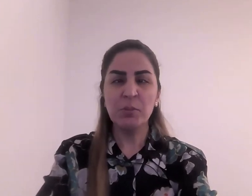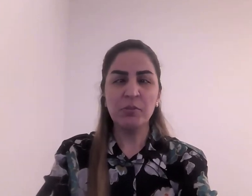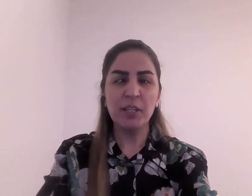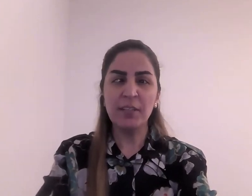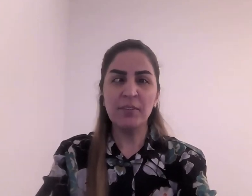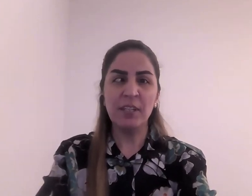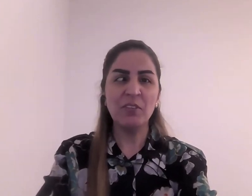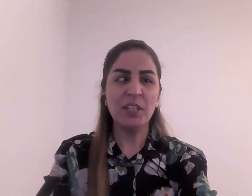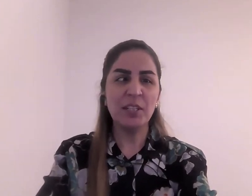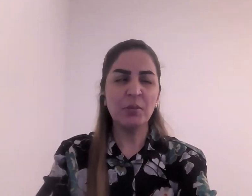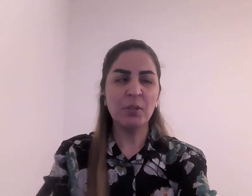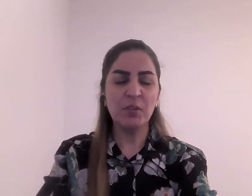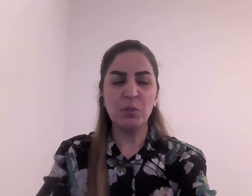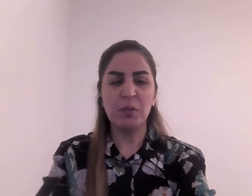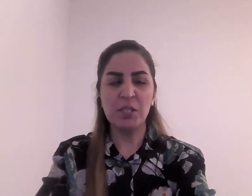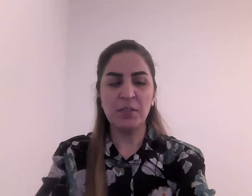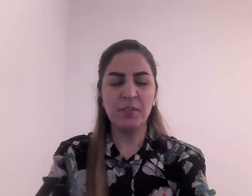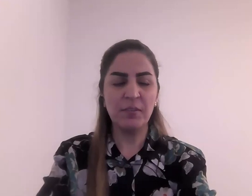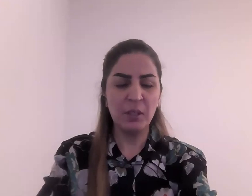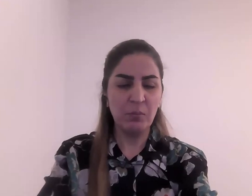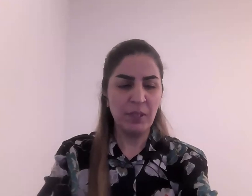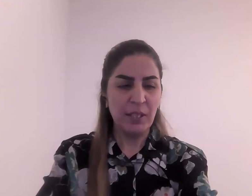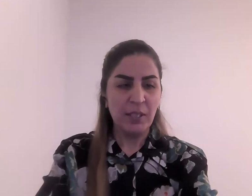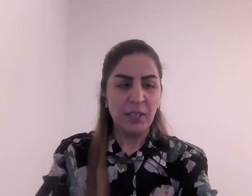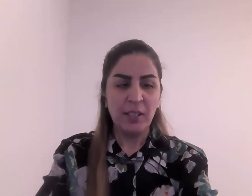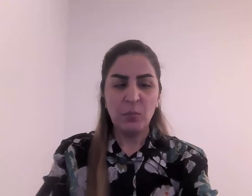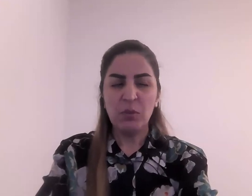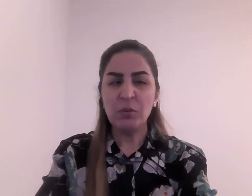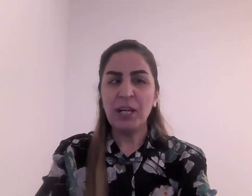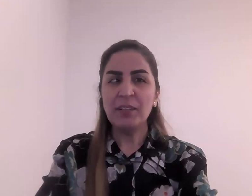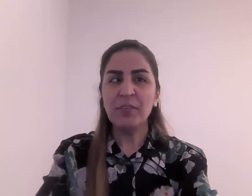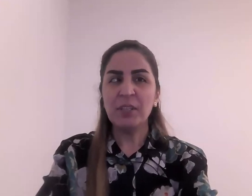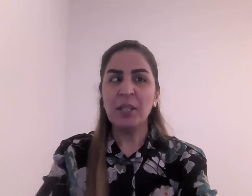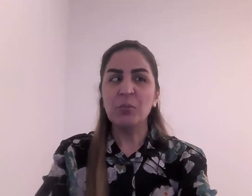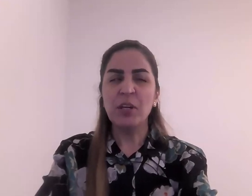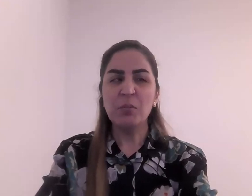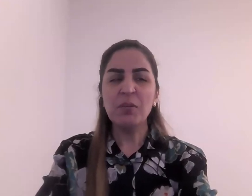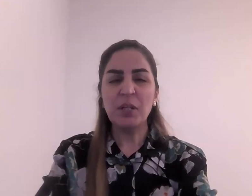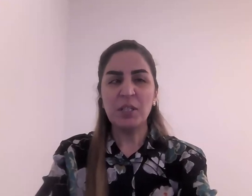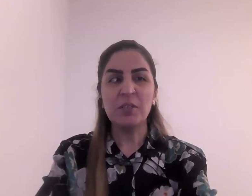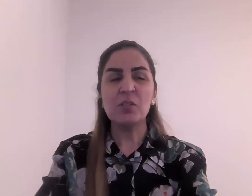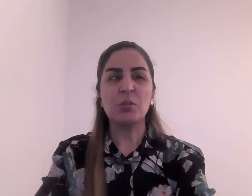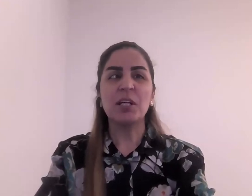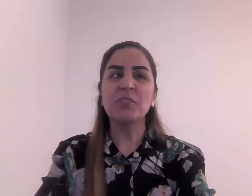immigration system. So Alison, time is running short, I figure we don't have a lot of time to remain for